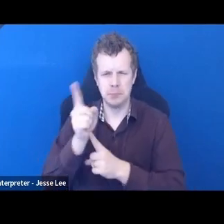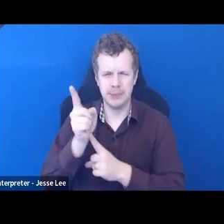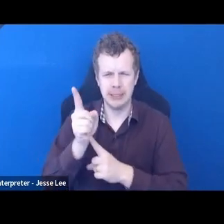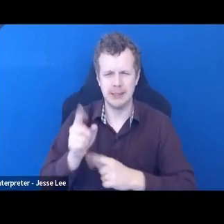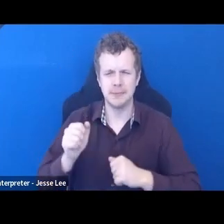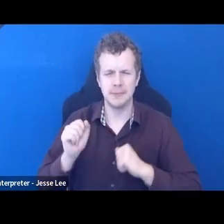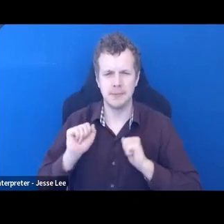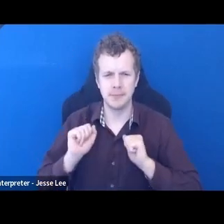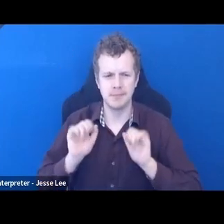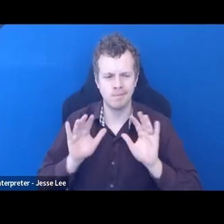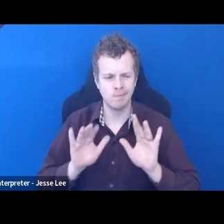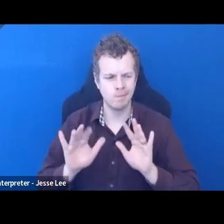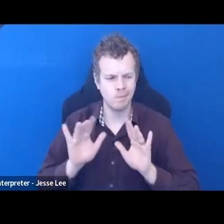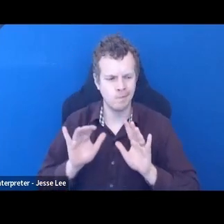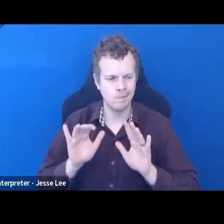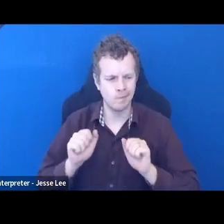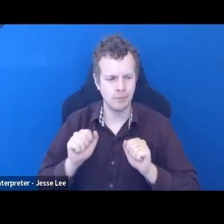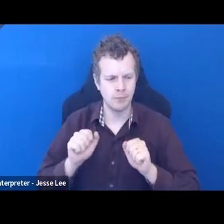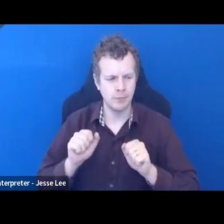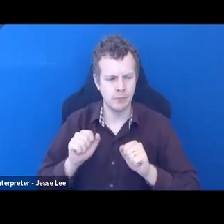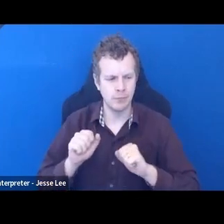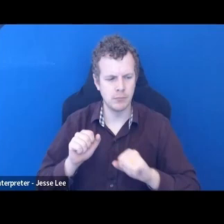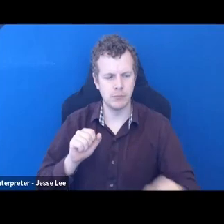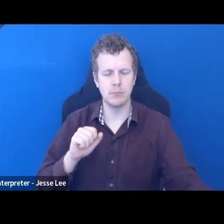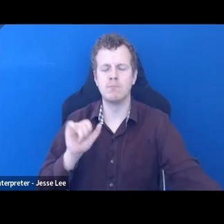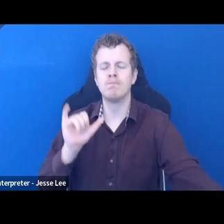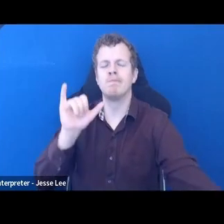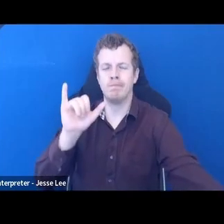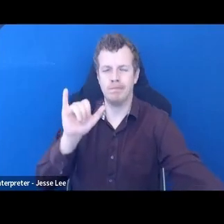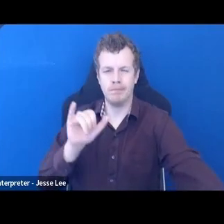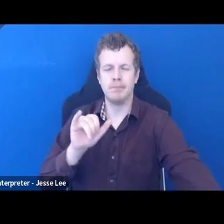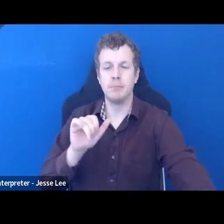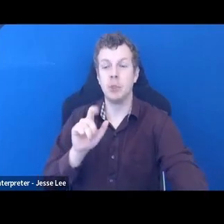There we go. What they found was the core process